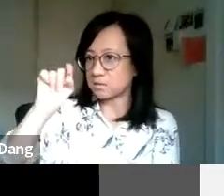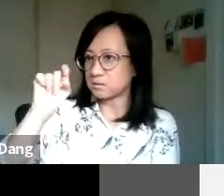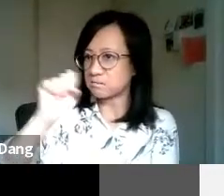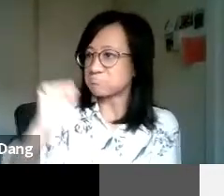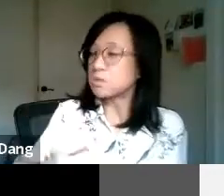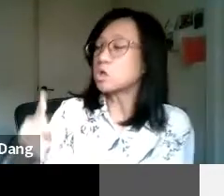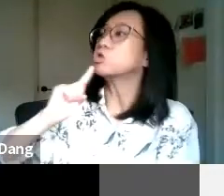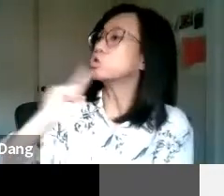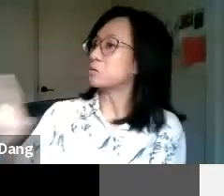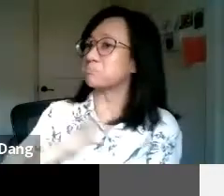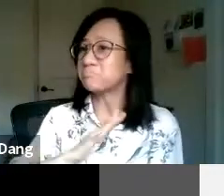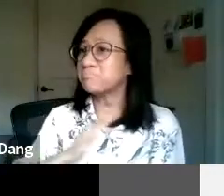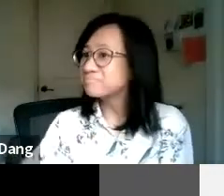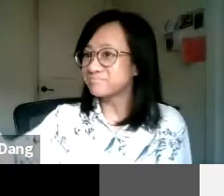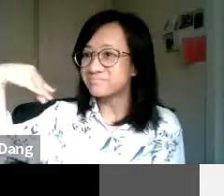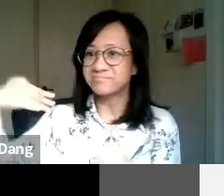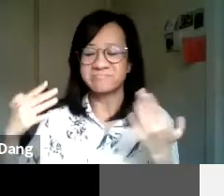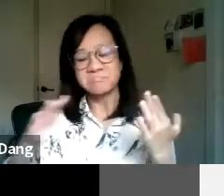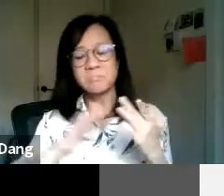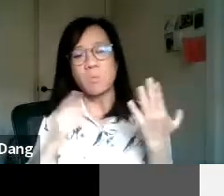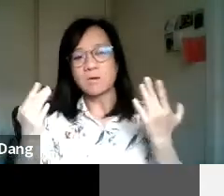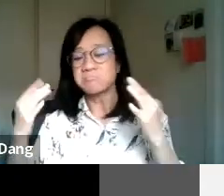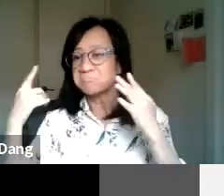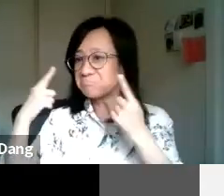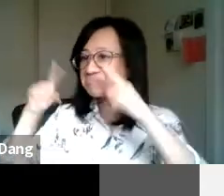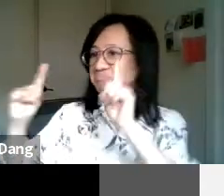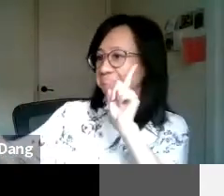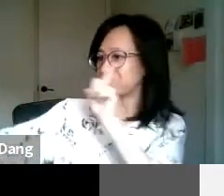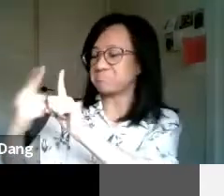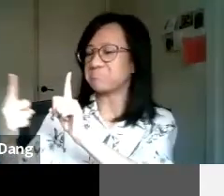can come to Singapore, as well.